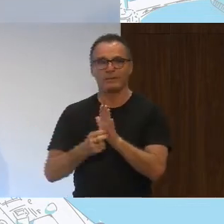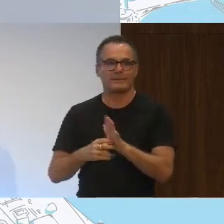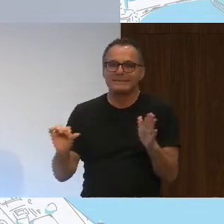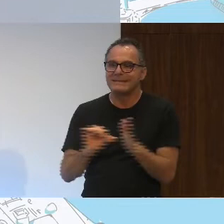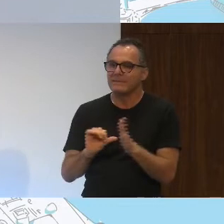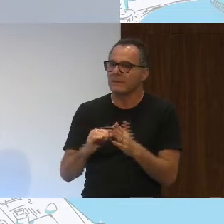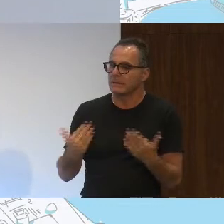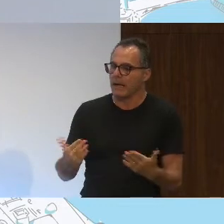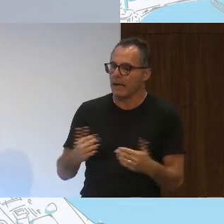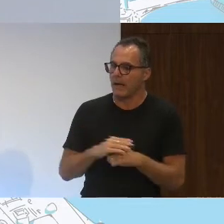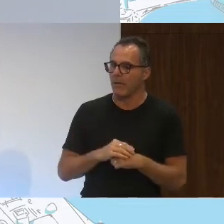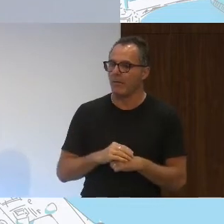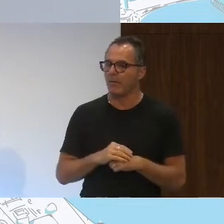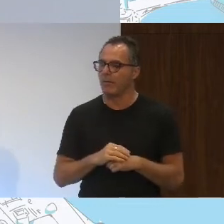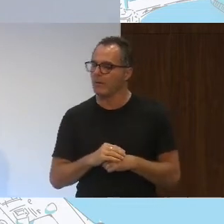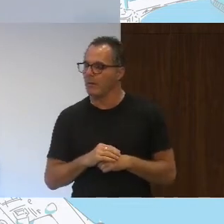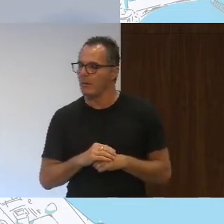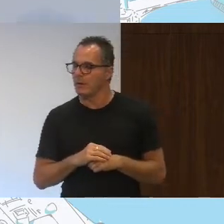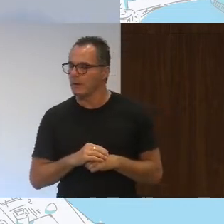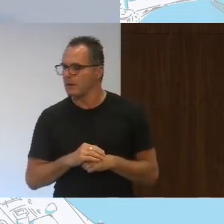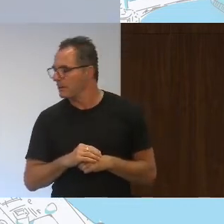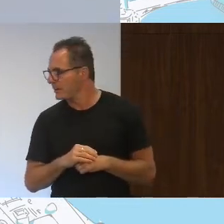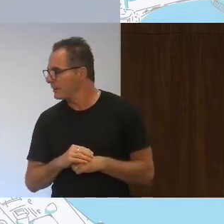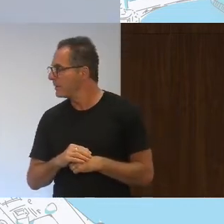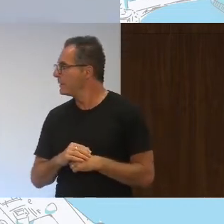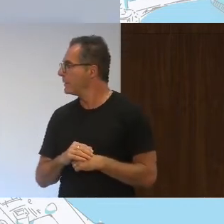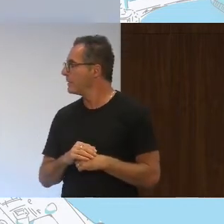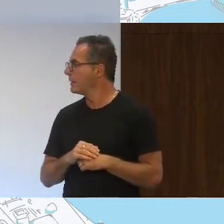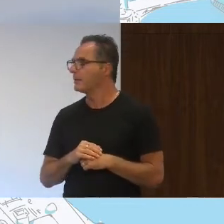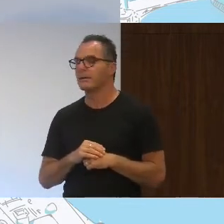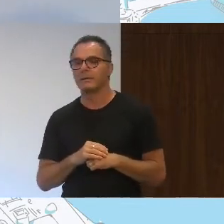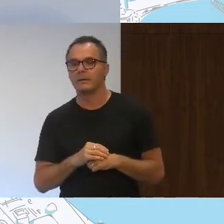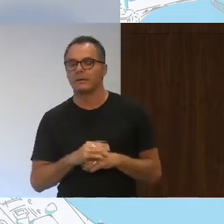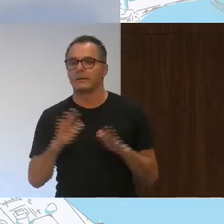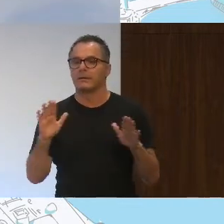seeing the same GP is also difficult and in an ideal world, yes,